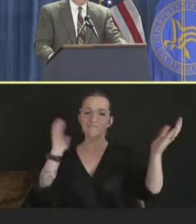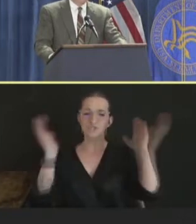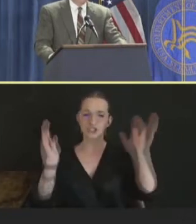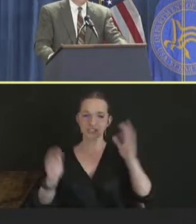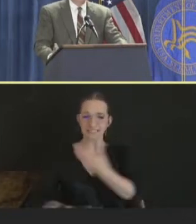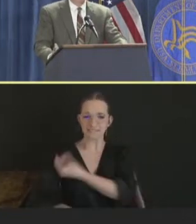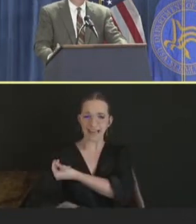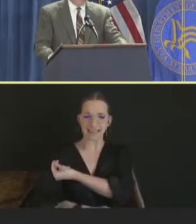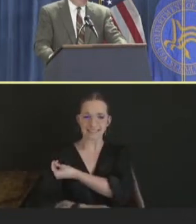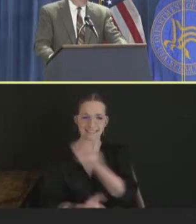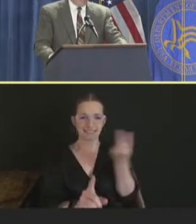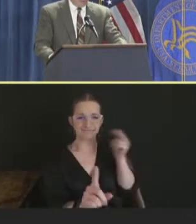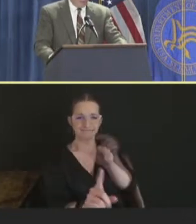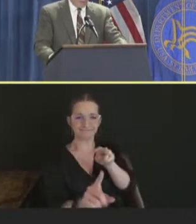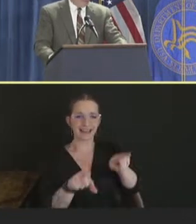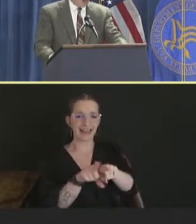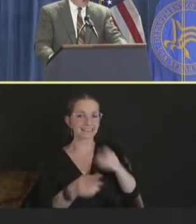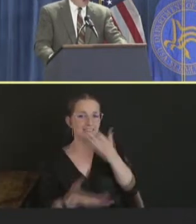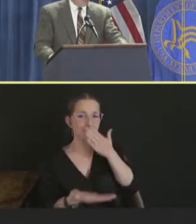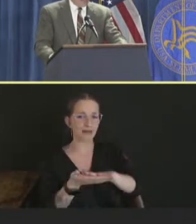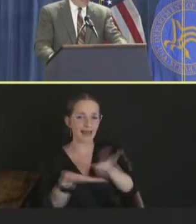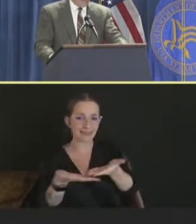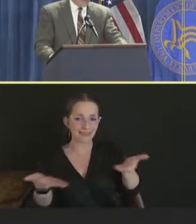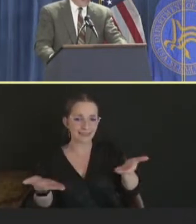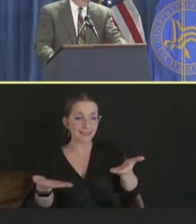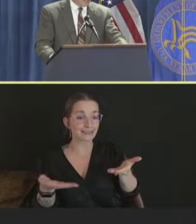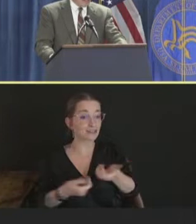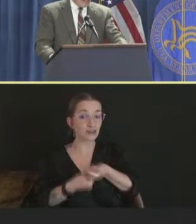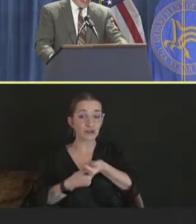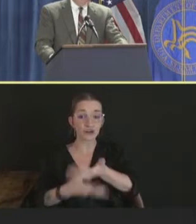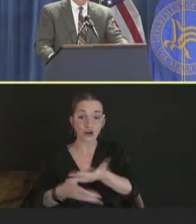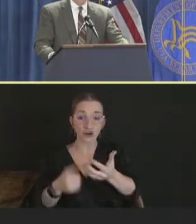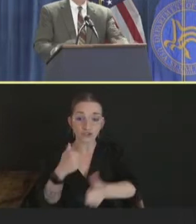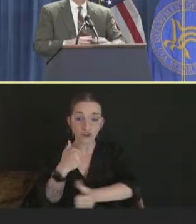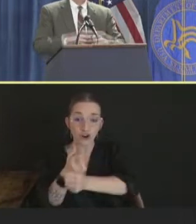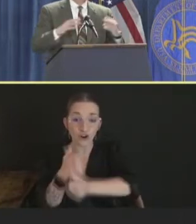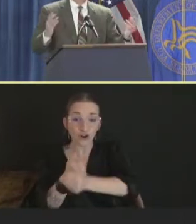You know, safety, whether they cause harm, lead to side effects, and vaccination as a